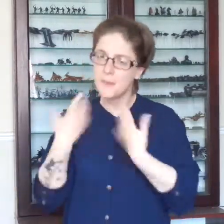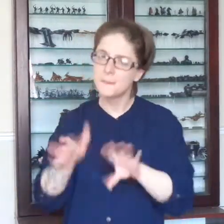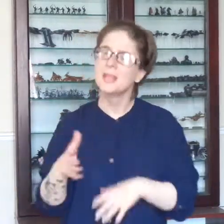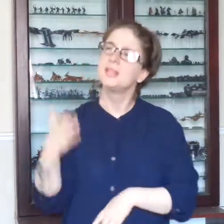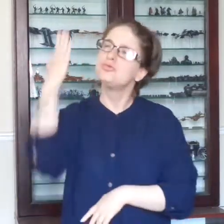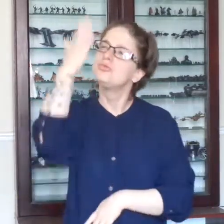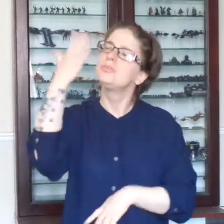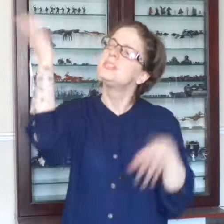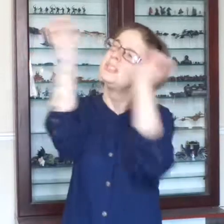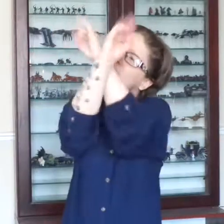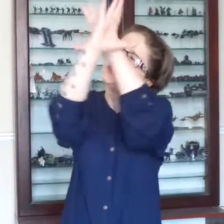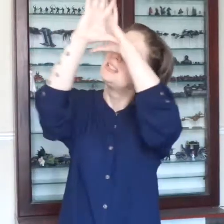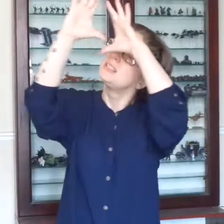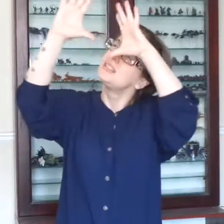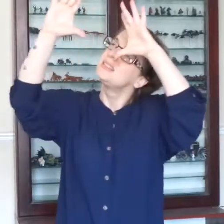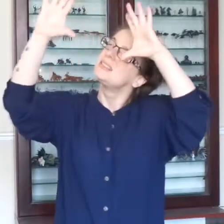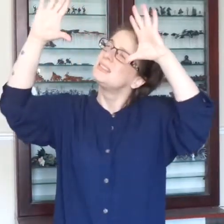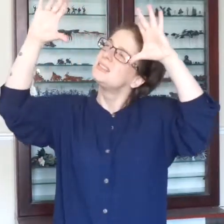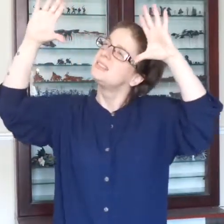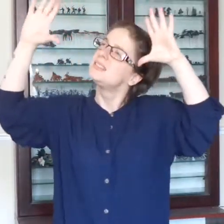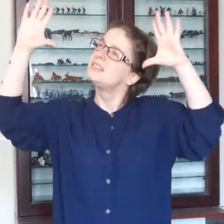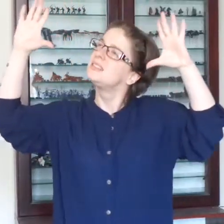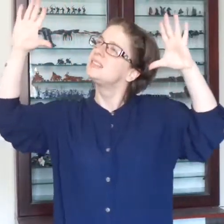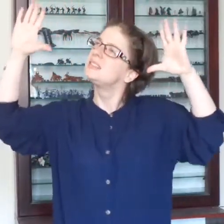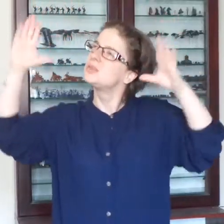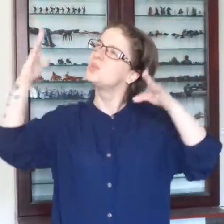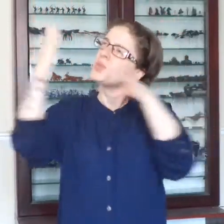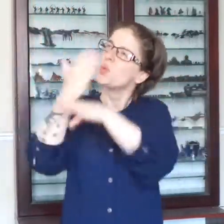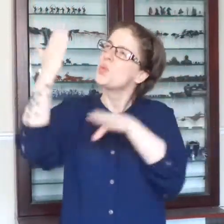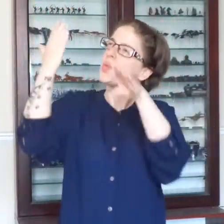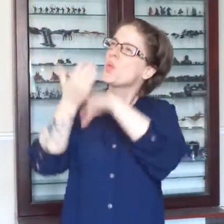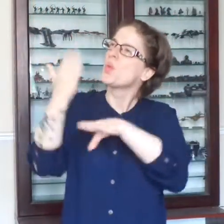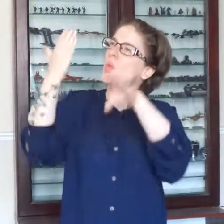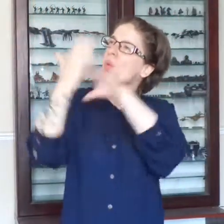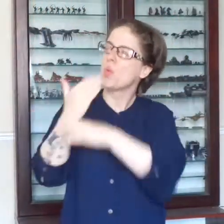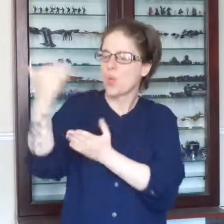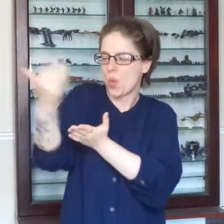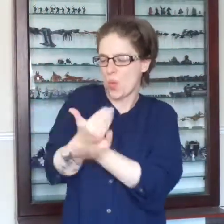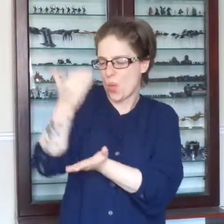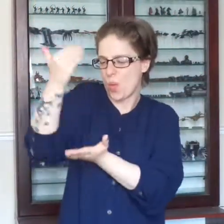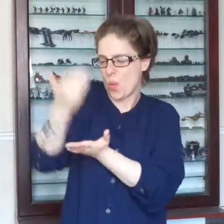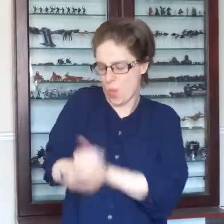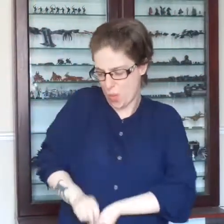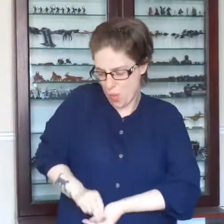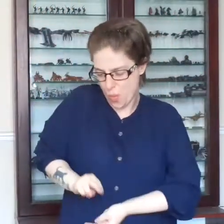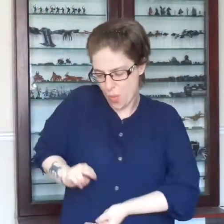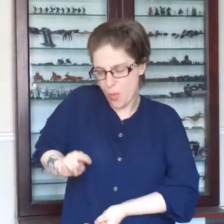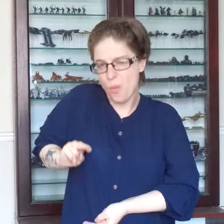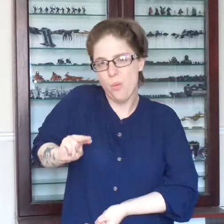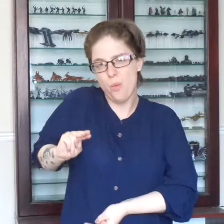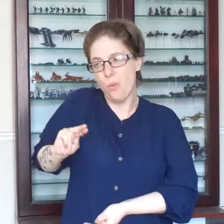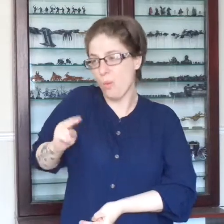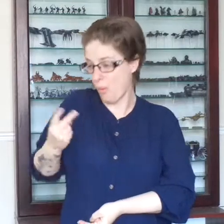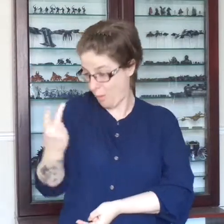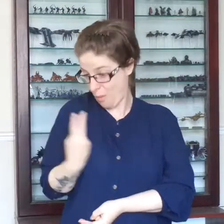I've been dreaming 'bout us Working hard and saving it up